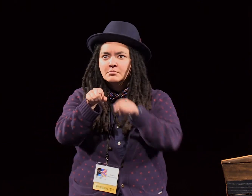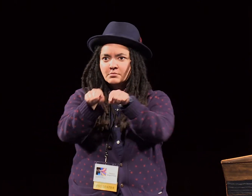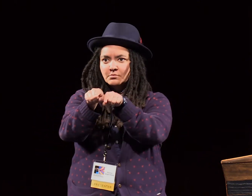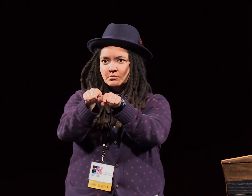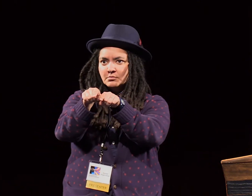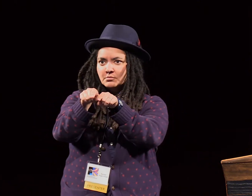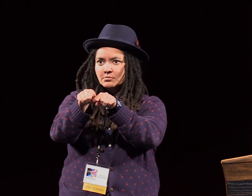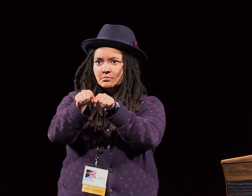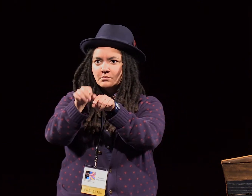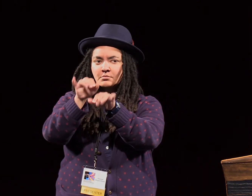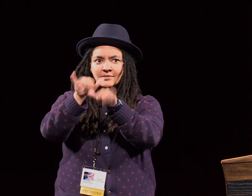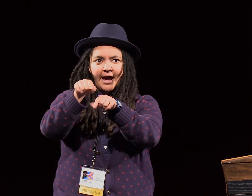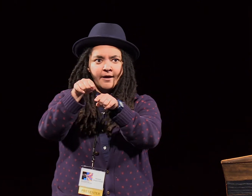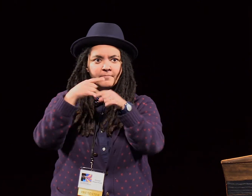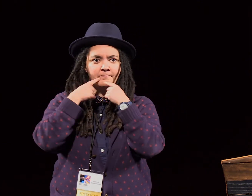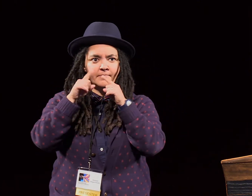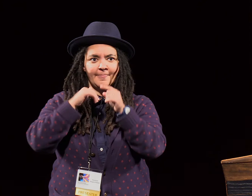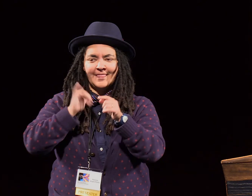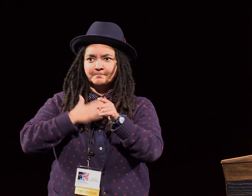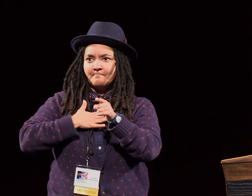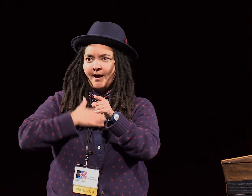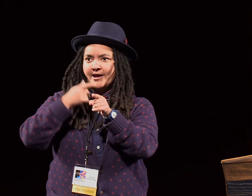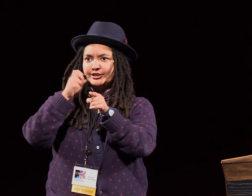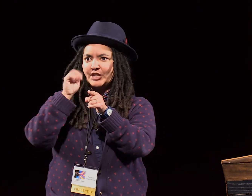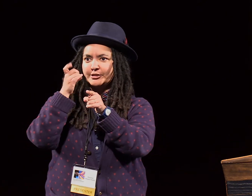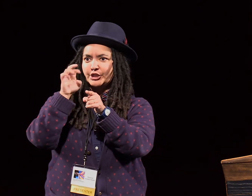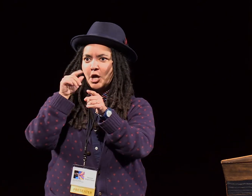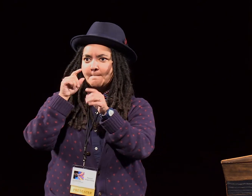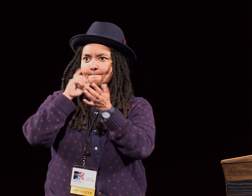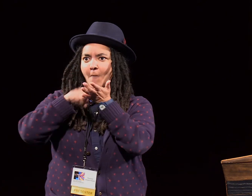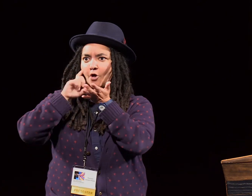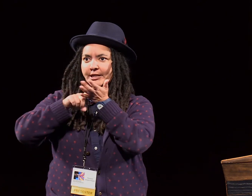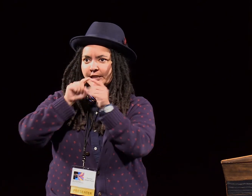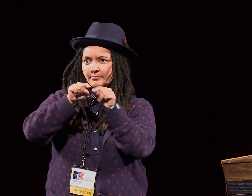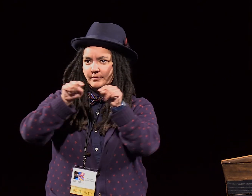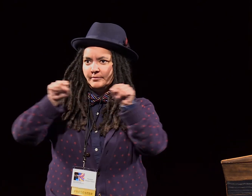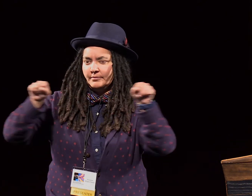And that is what I'm talking about. Those are the gender markings.